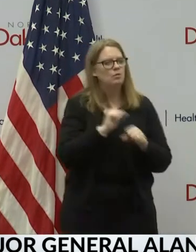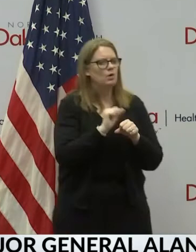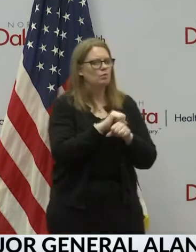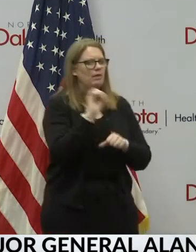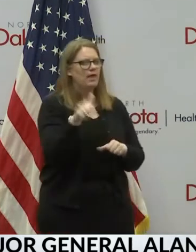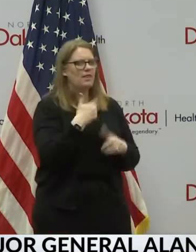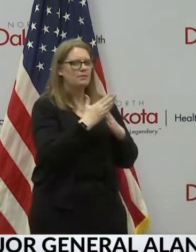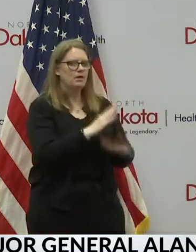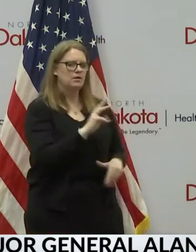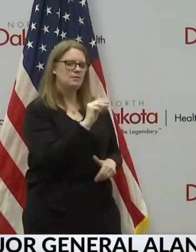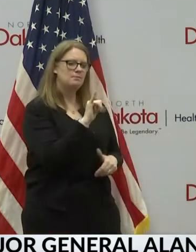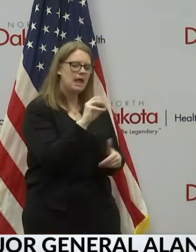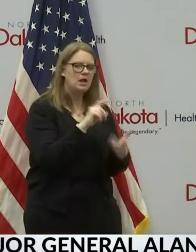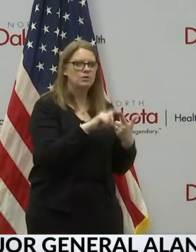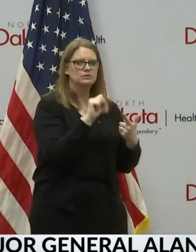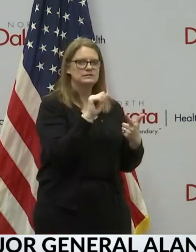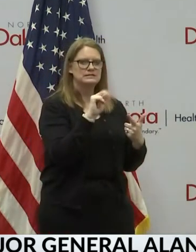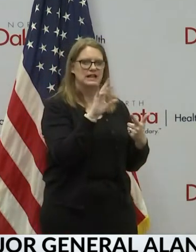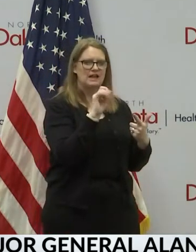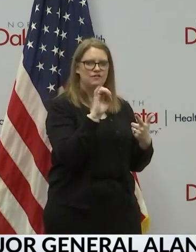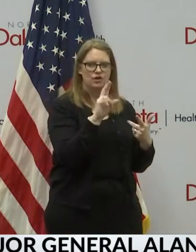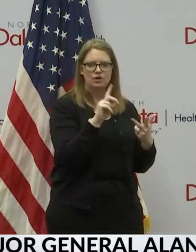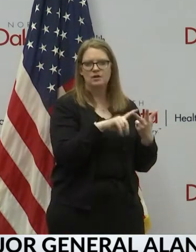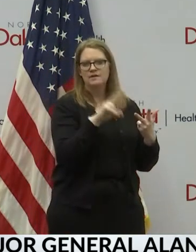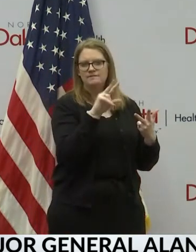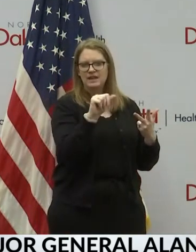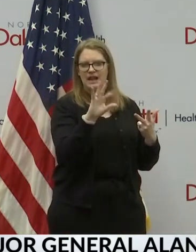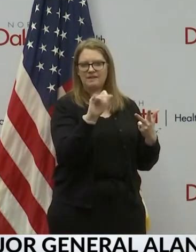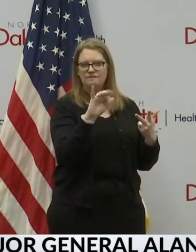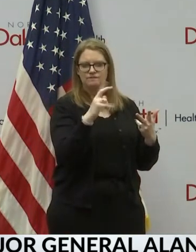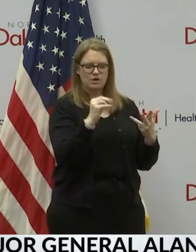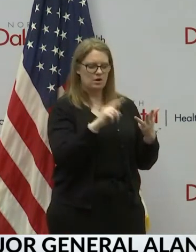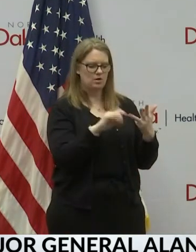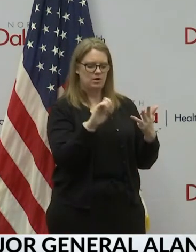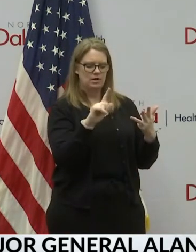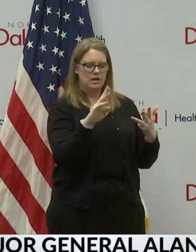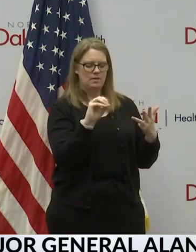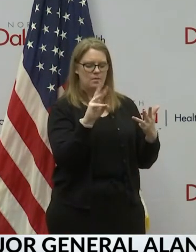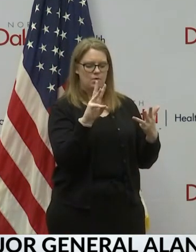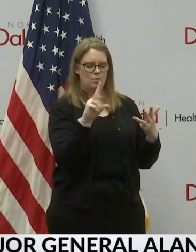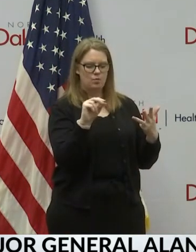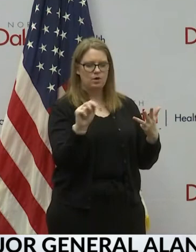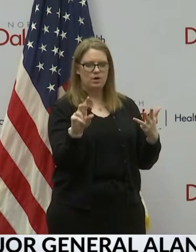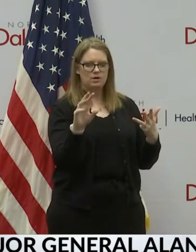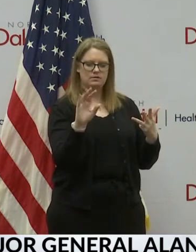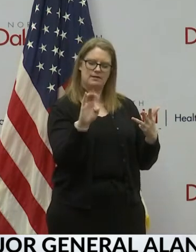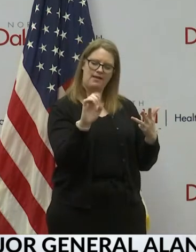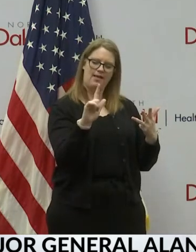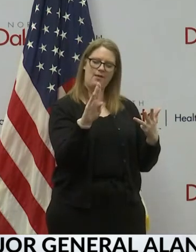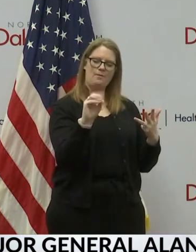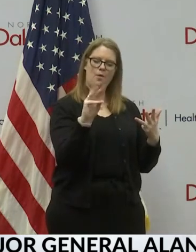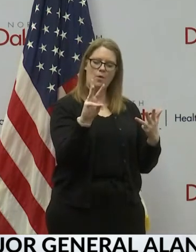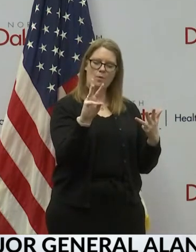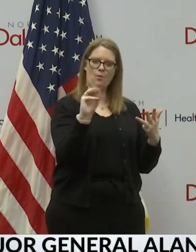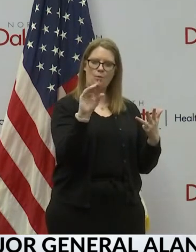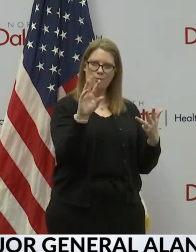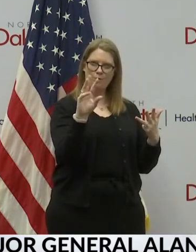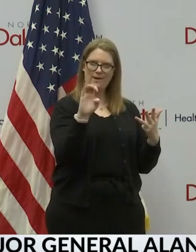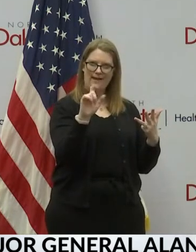OR SO. ADDITIONALLY, WE'RE WORKING WITH OUR PARTNERS, MAYO, SANFORD, THE